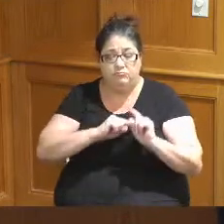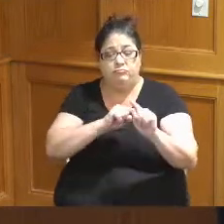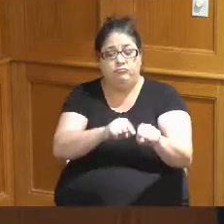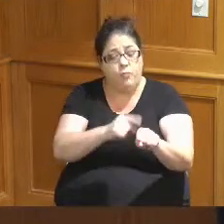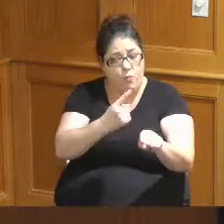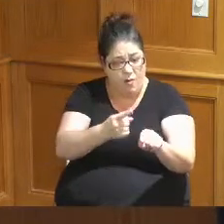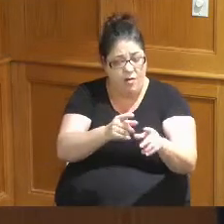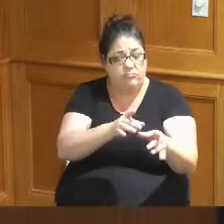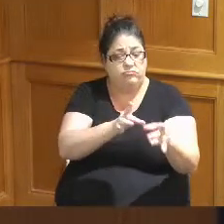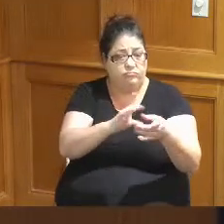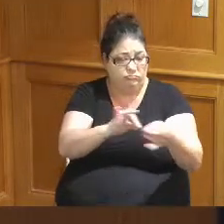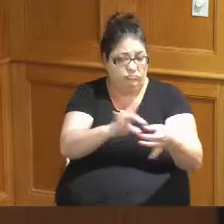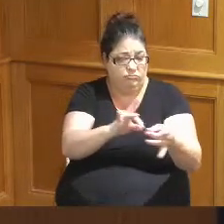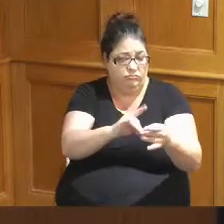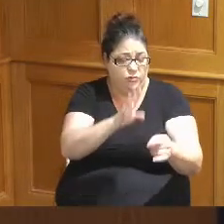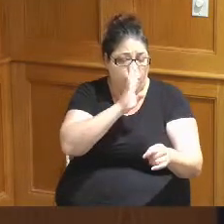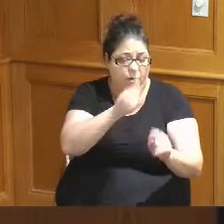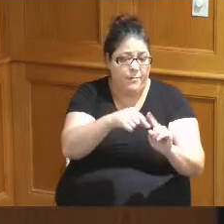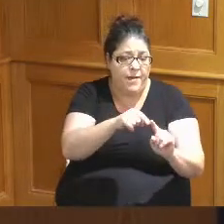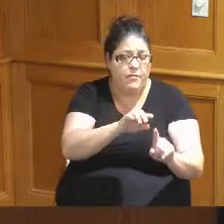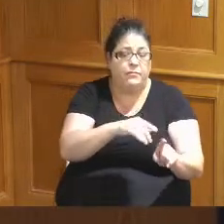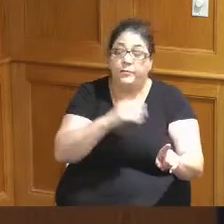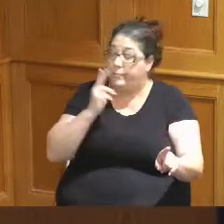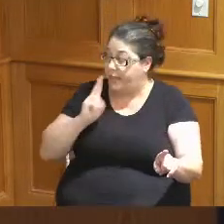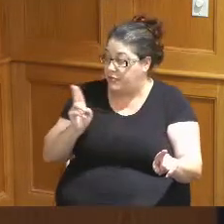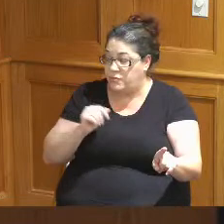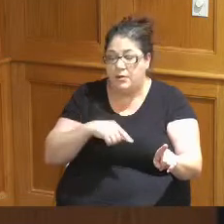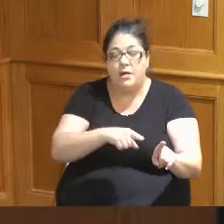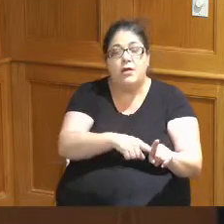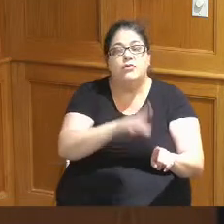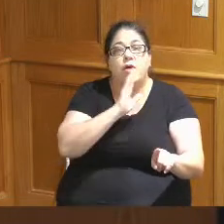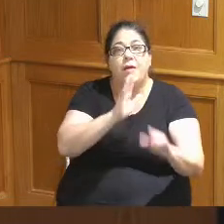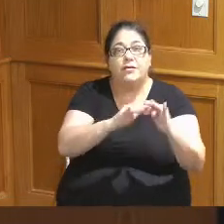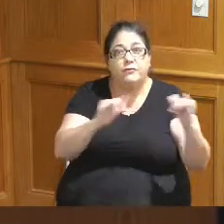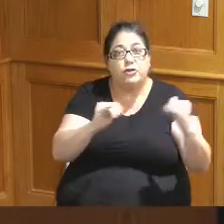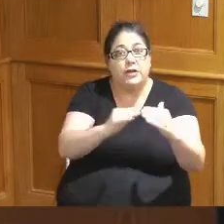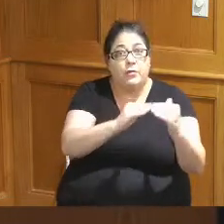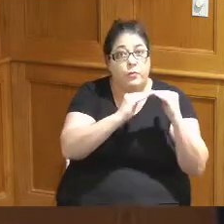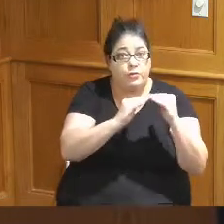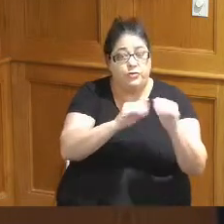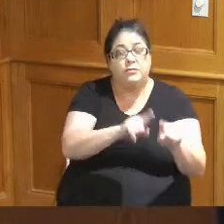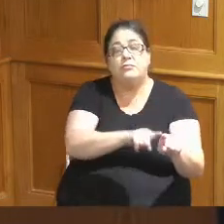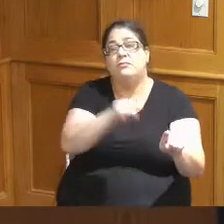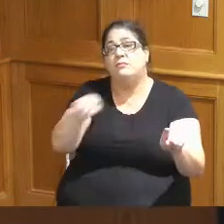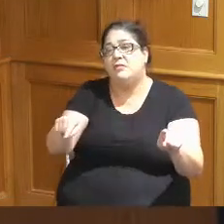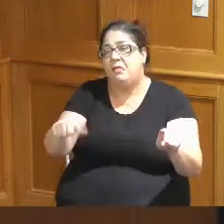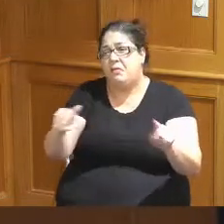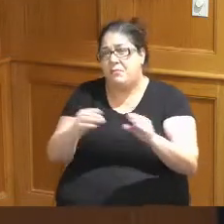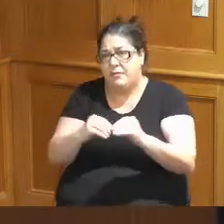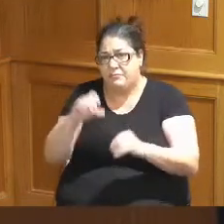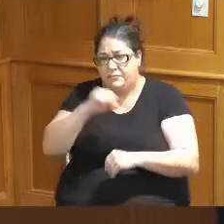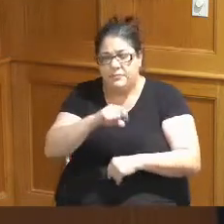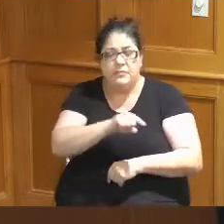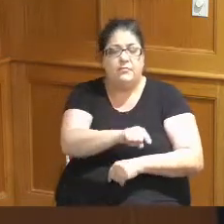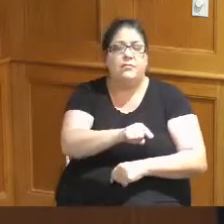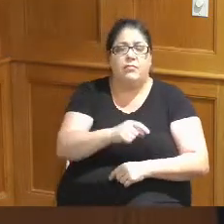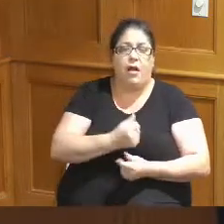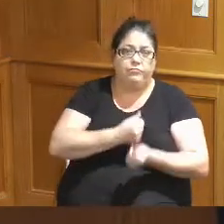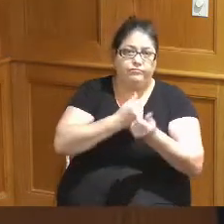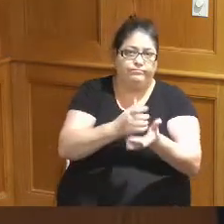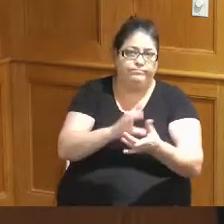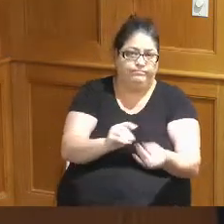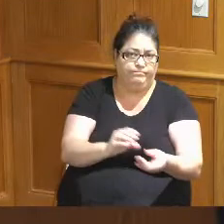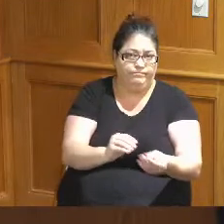dealing with bless you dealing with diversity and inclusion and I expressed again that the county